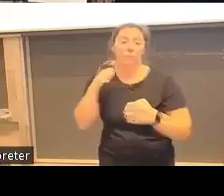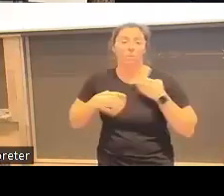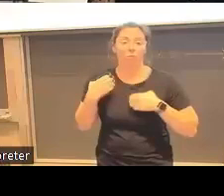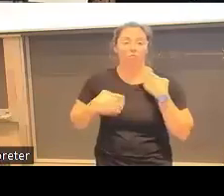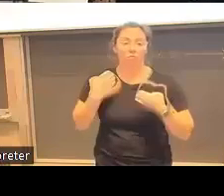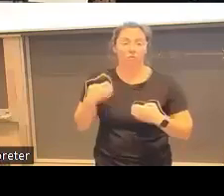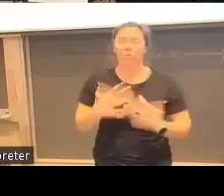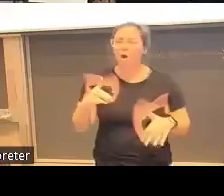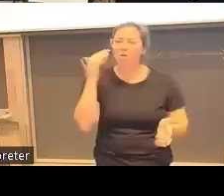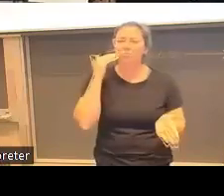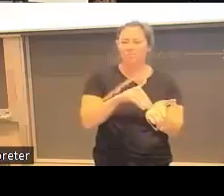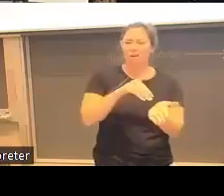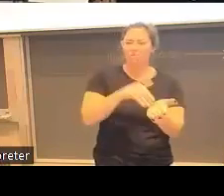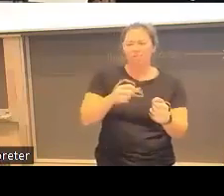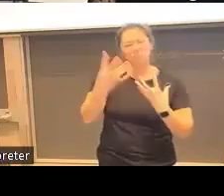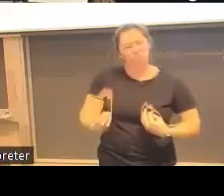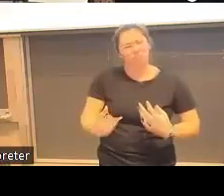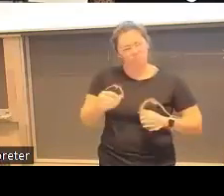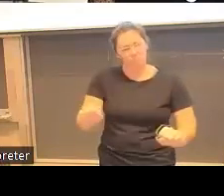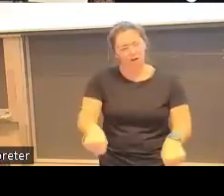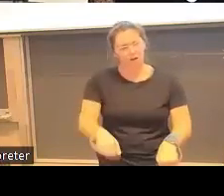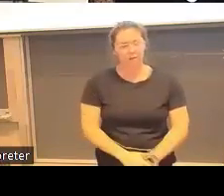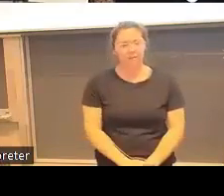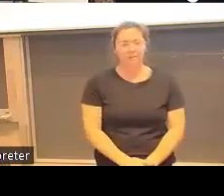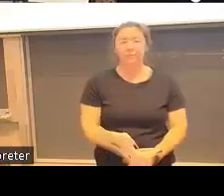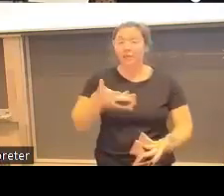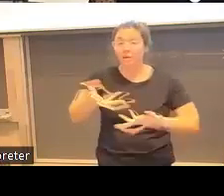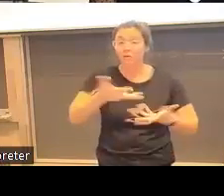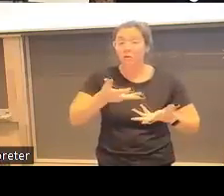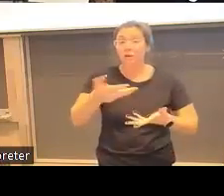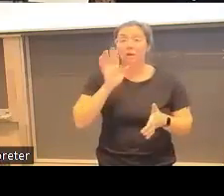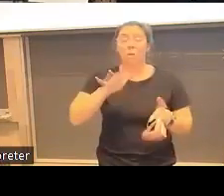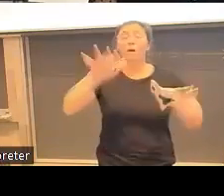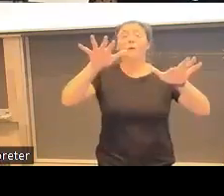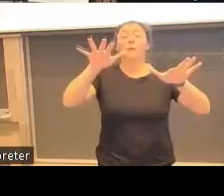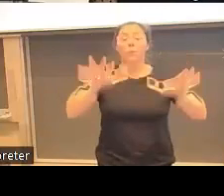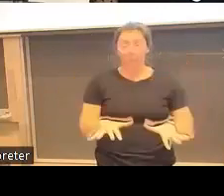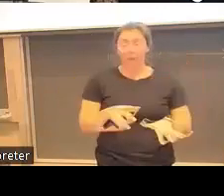Physicians can respond with empathy interactions are often de-escalated patients feel better heard